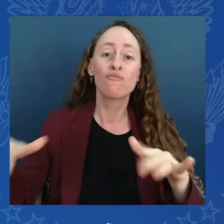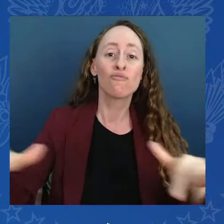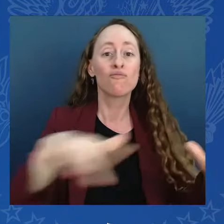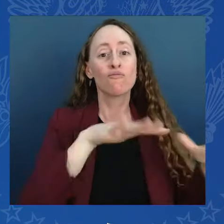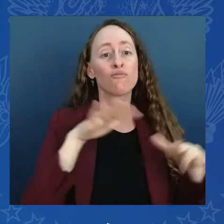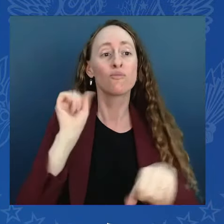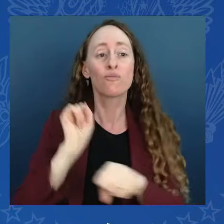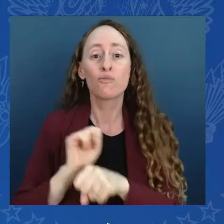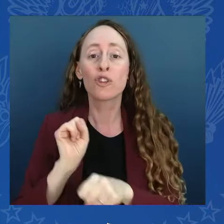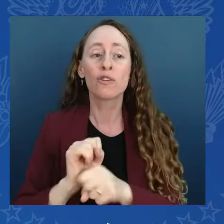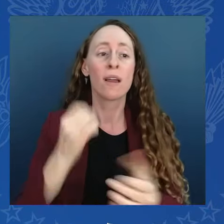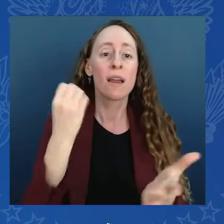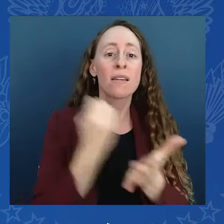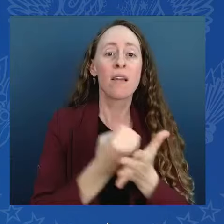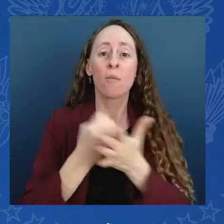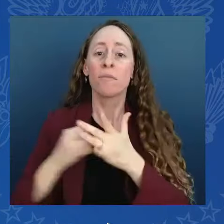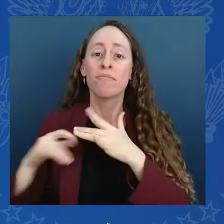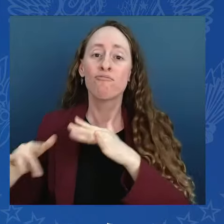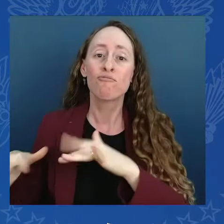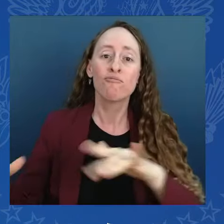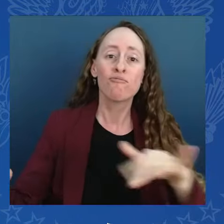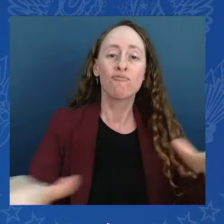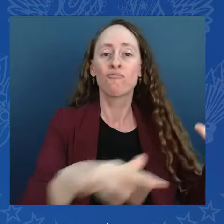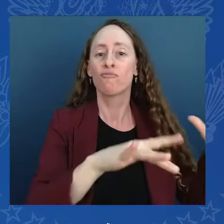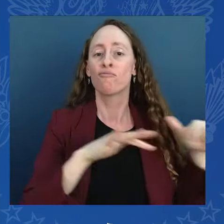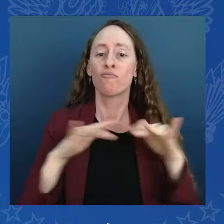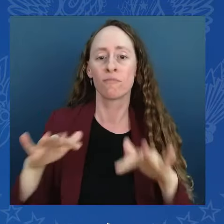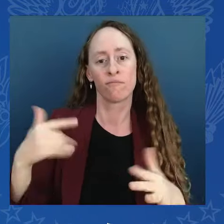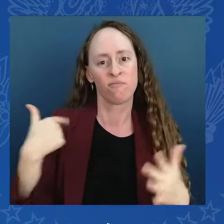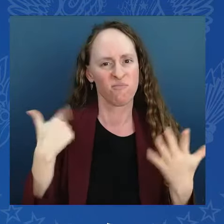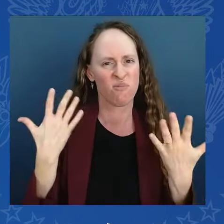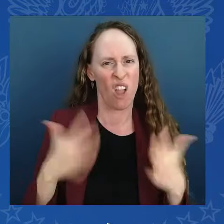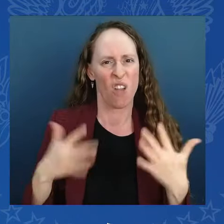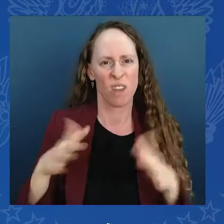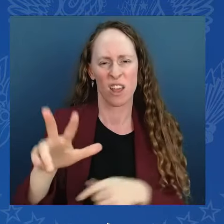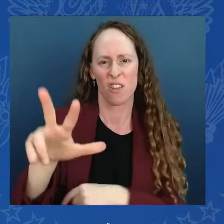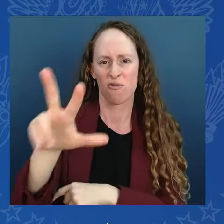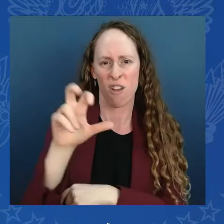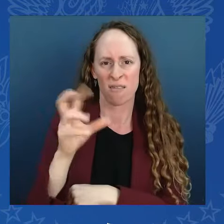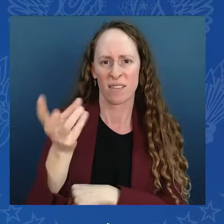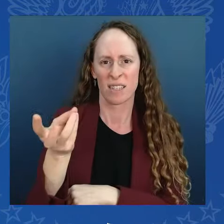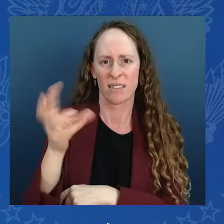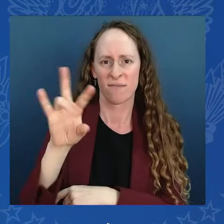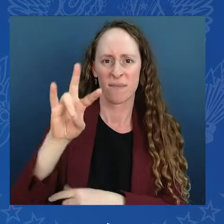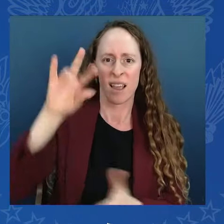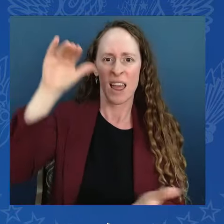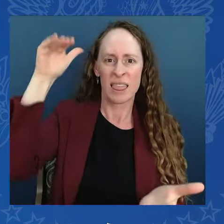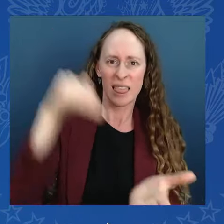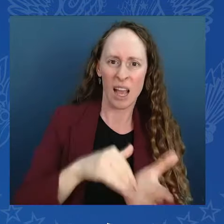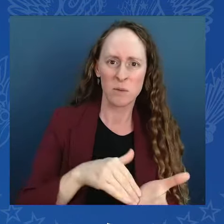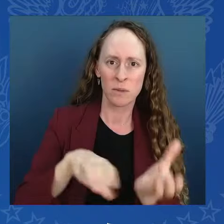lead pipe services [service lines] all across America. And today --